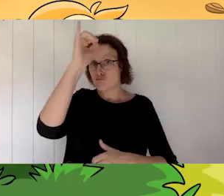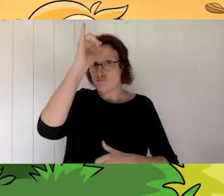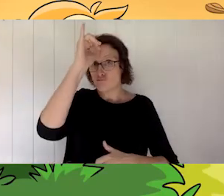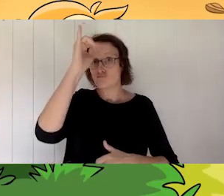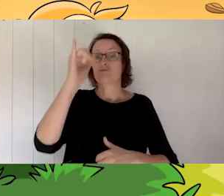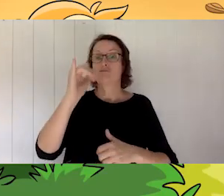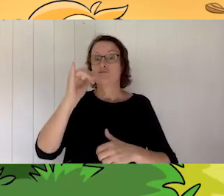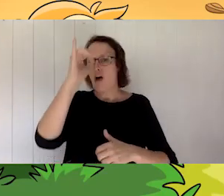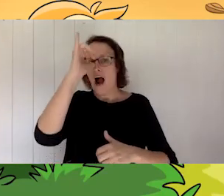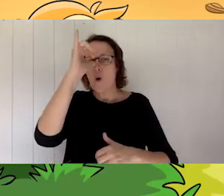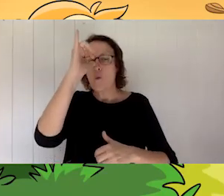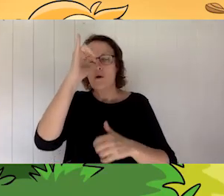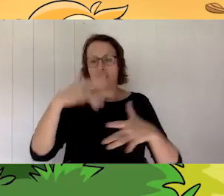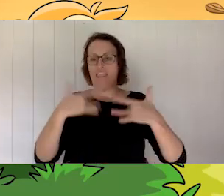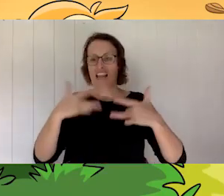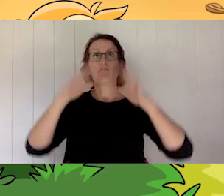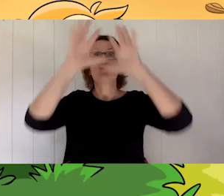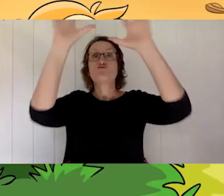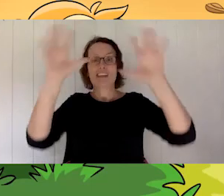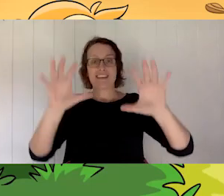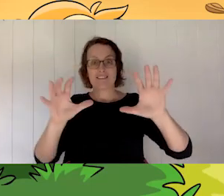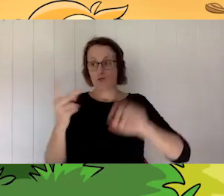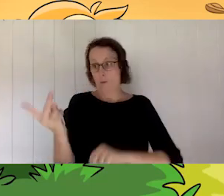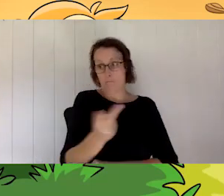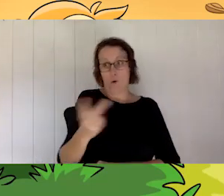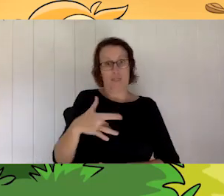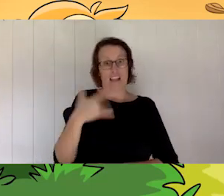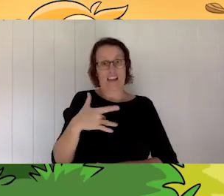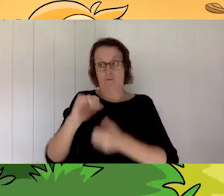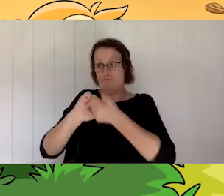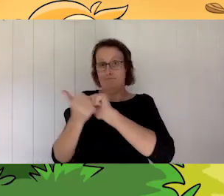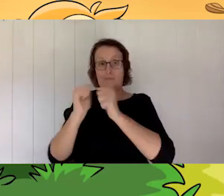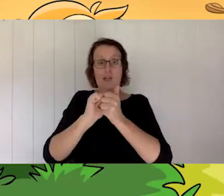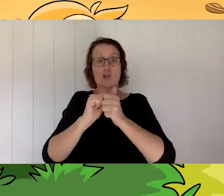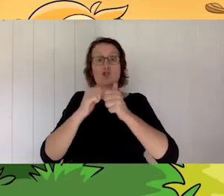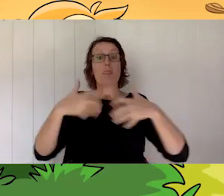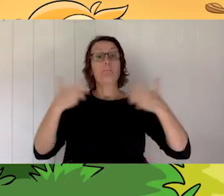tree. Now, they had a very good partnership going on. You see, the monkey would climb to the top of the tree and pick the young leaves, and